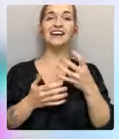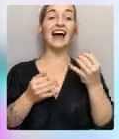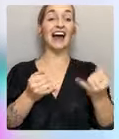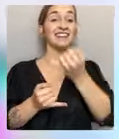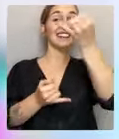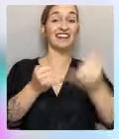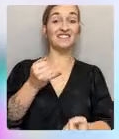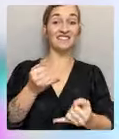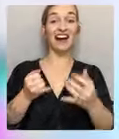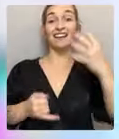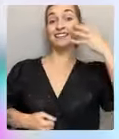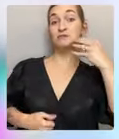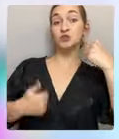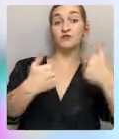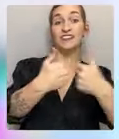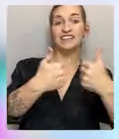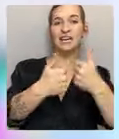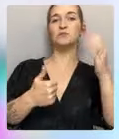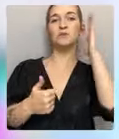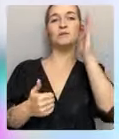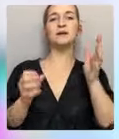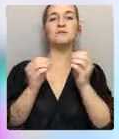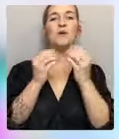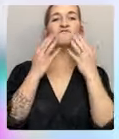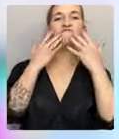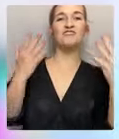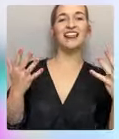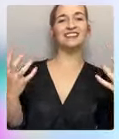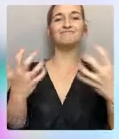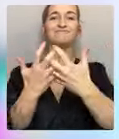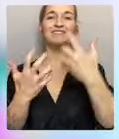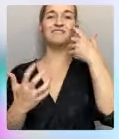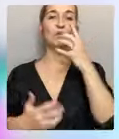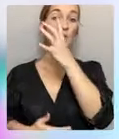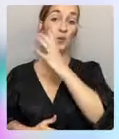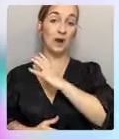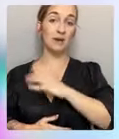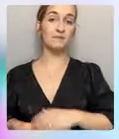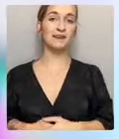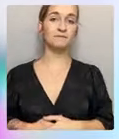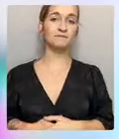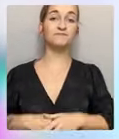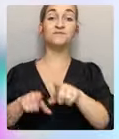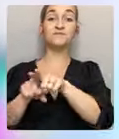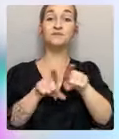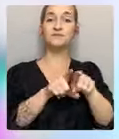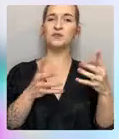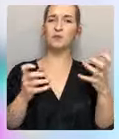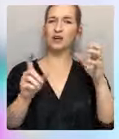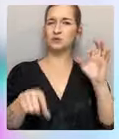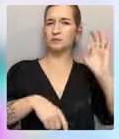And then the final game experience will be more friendly to women. And I also want to point out